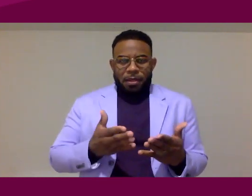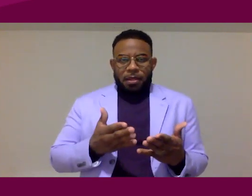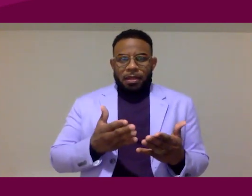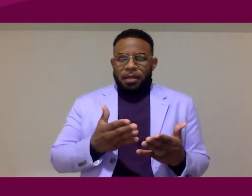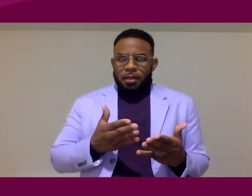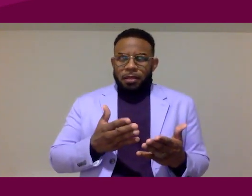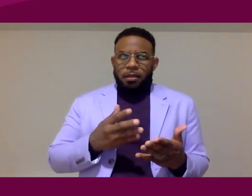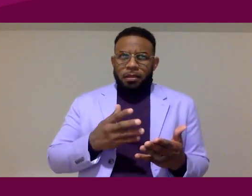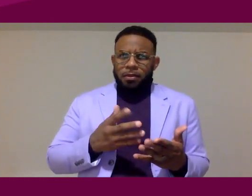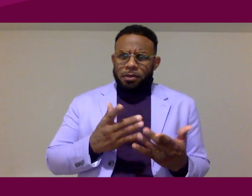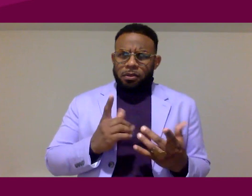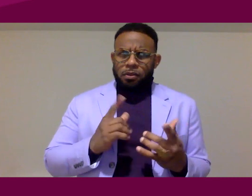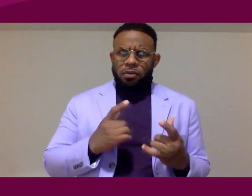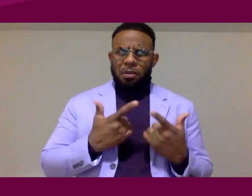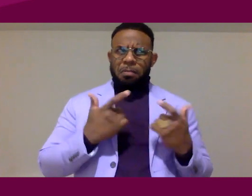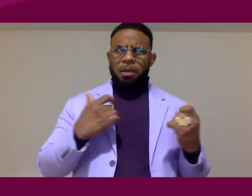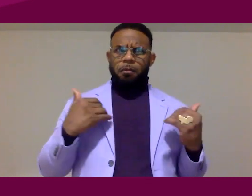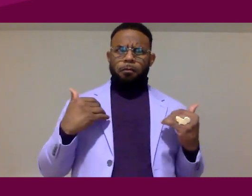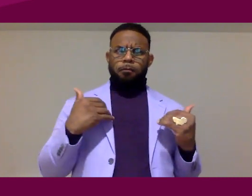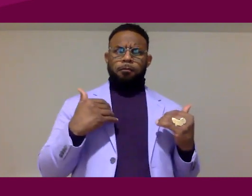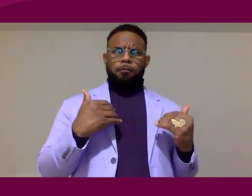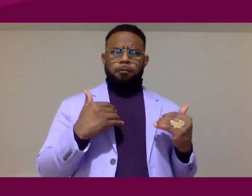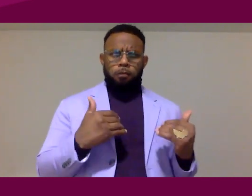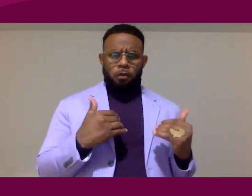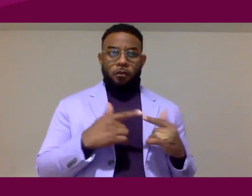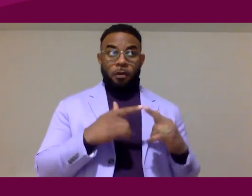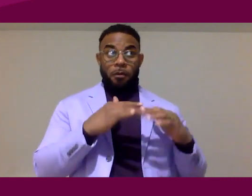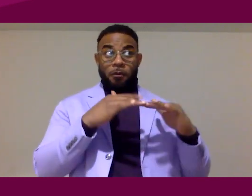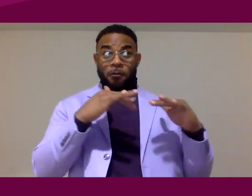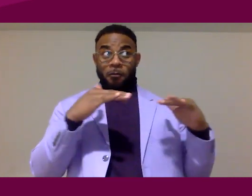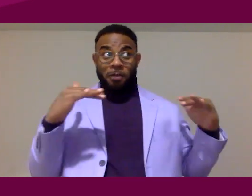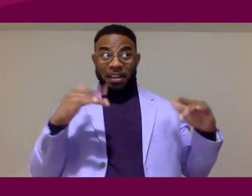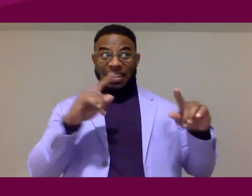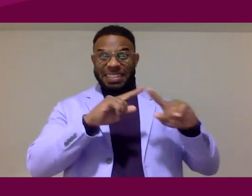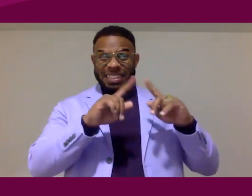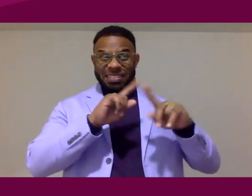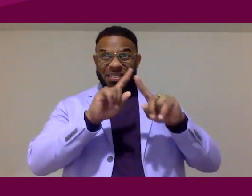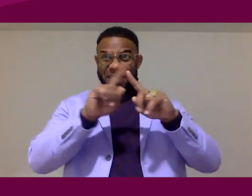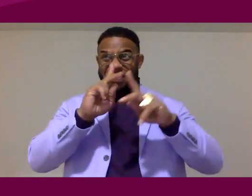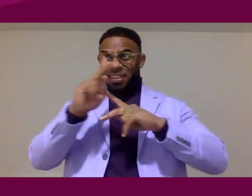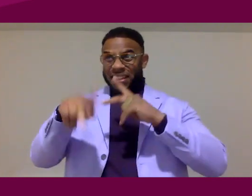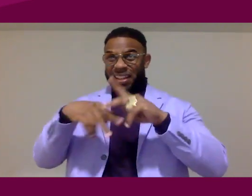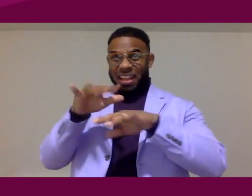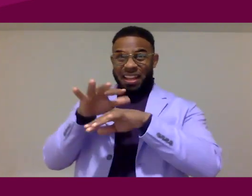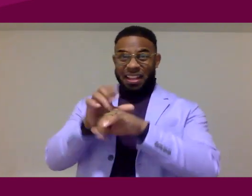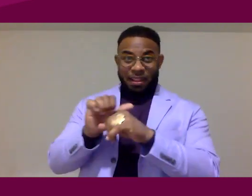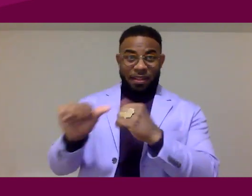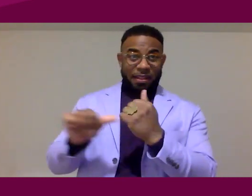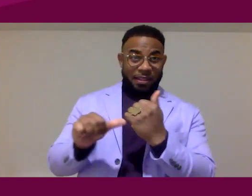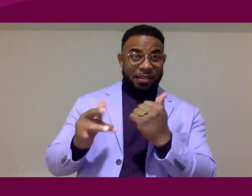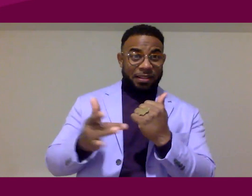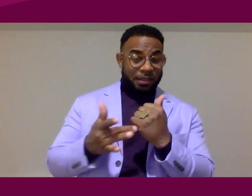was a movement from a variety of different types of adaptive and assistive technologies,